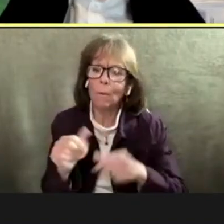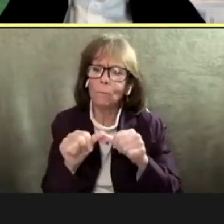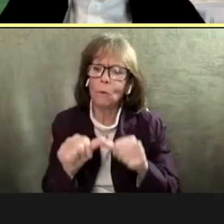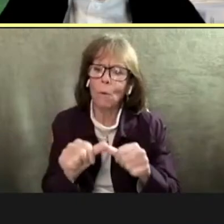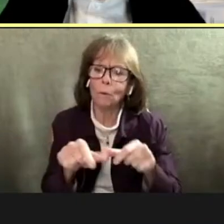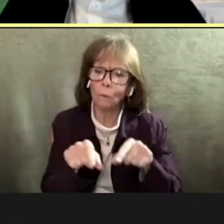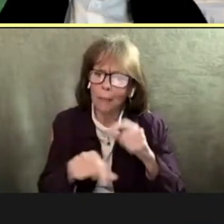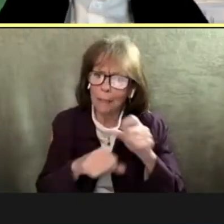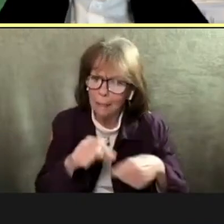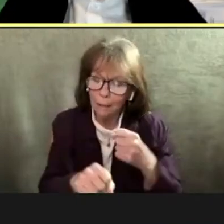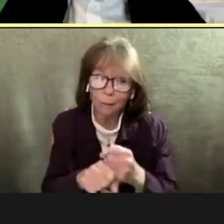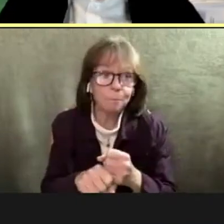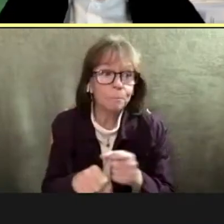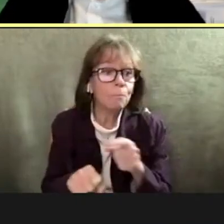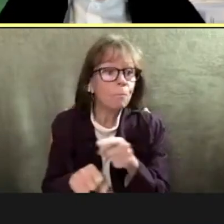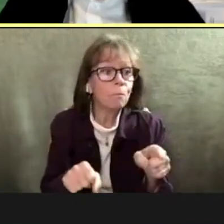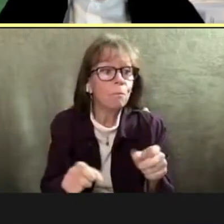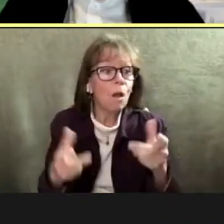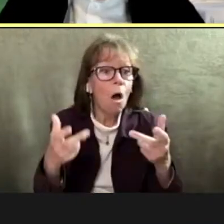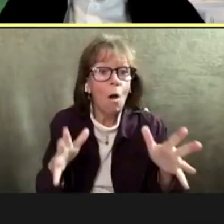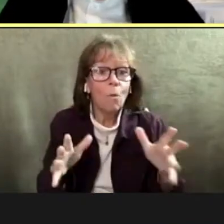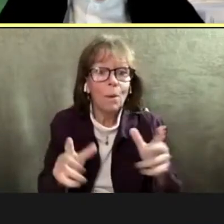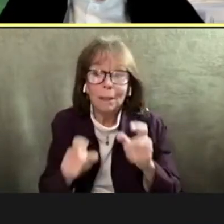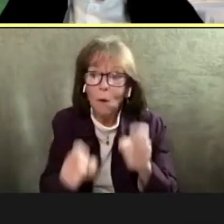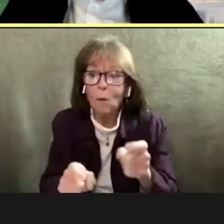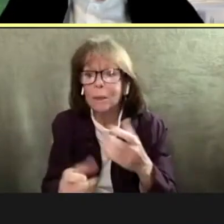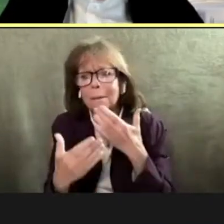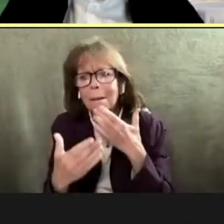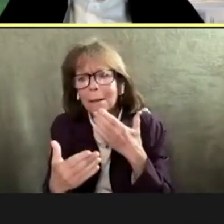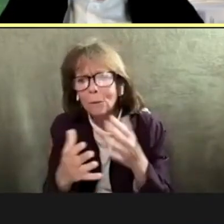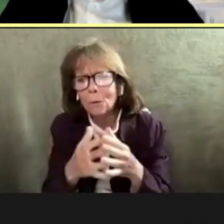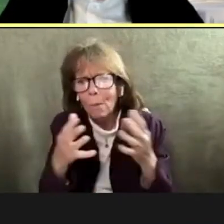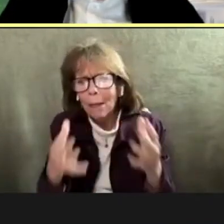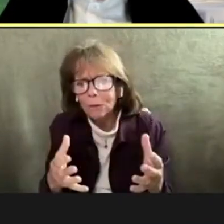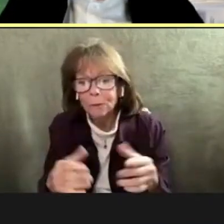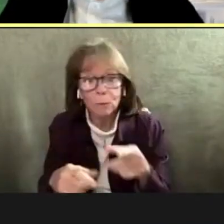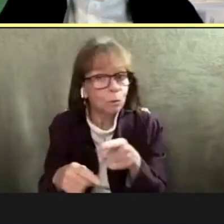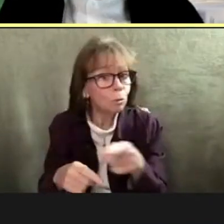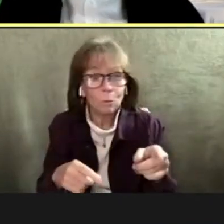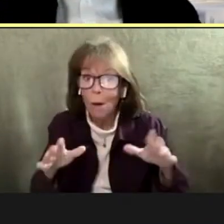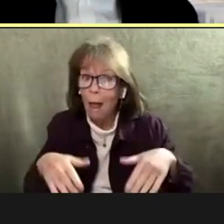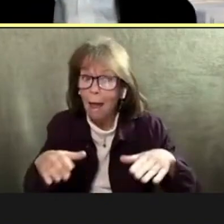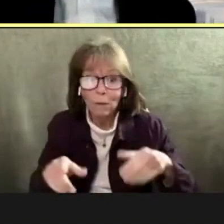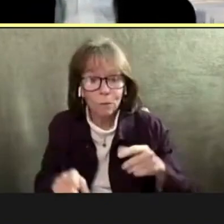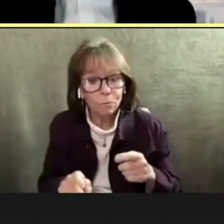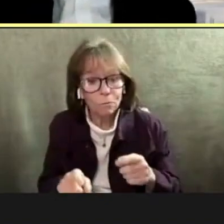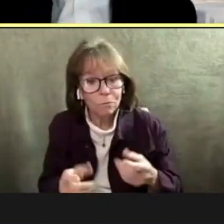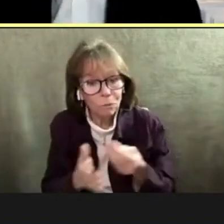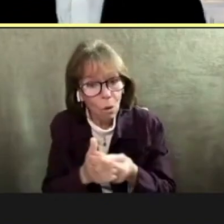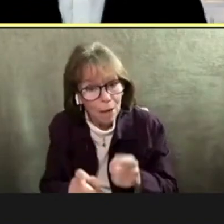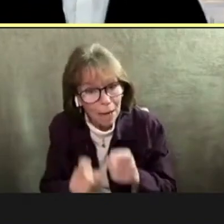So to those of you who have already donated, thank you very much. To those of you who have not, please consider doing so.